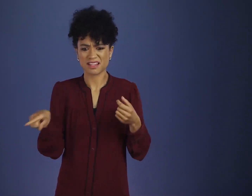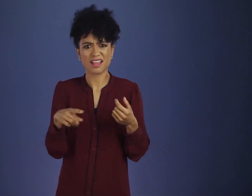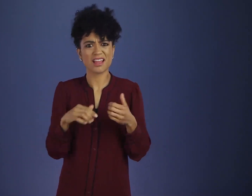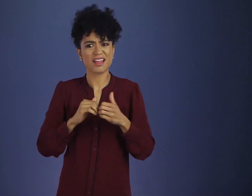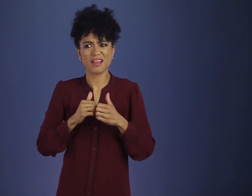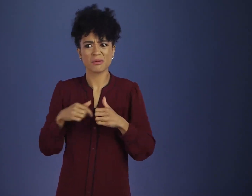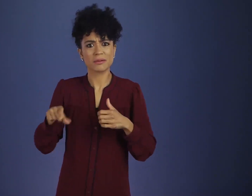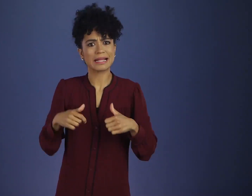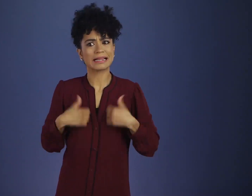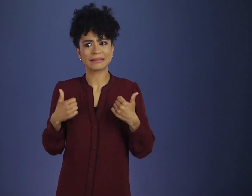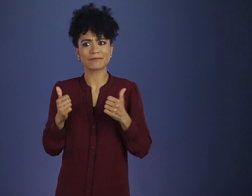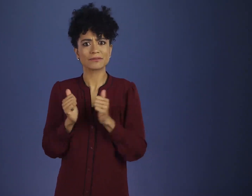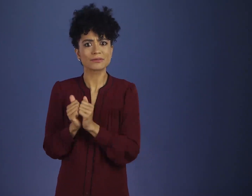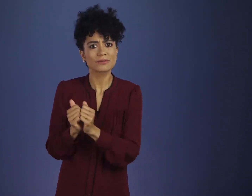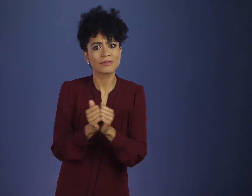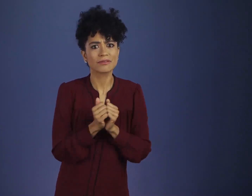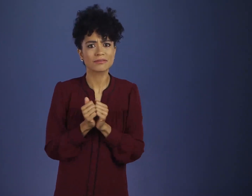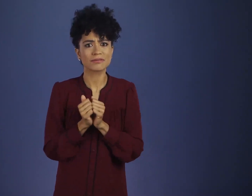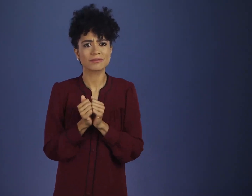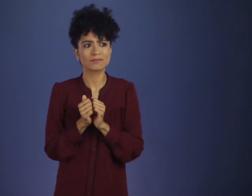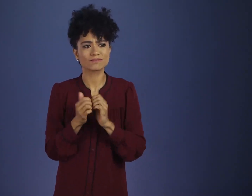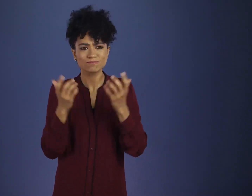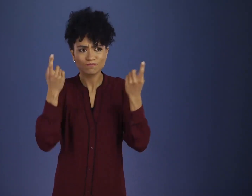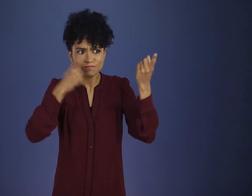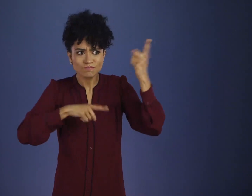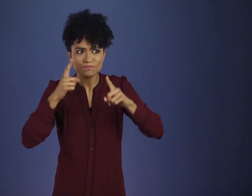could live and work together with harmony and good effect.